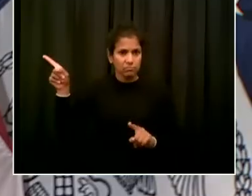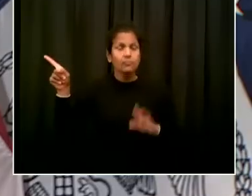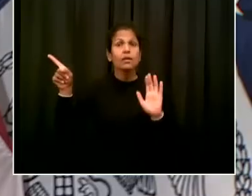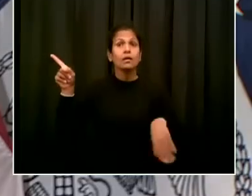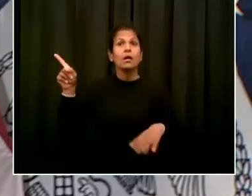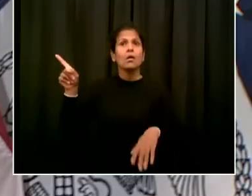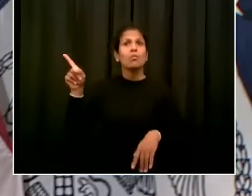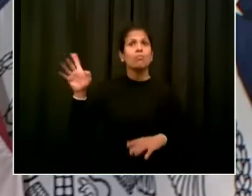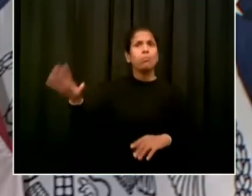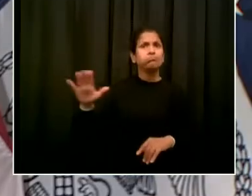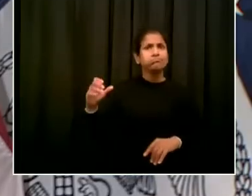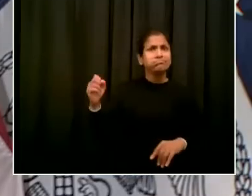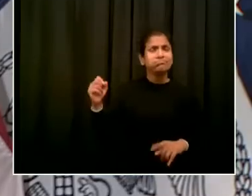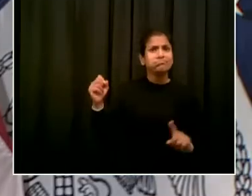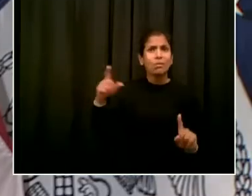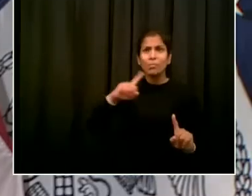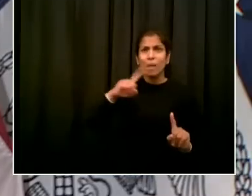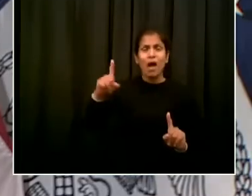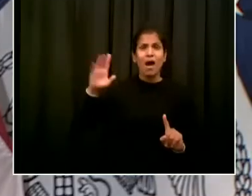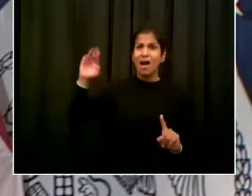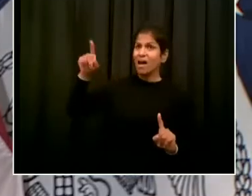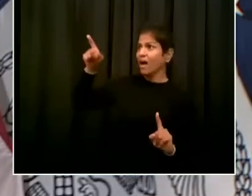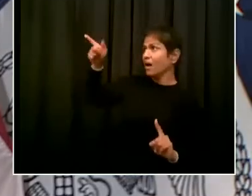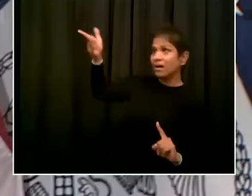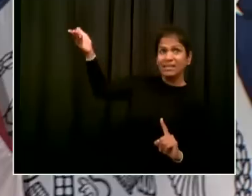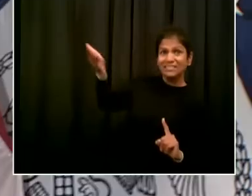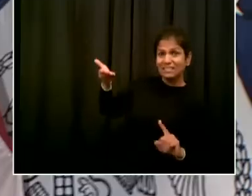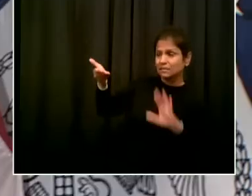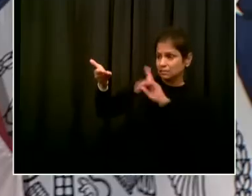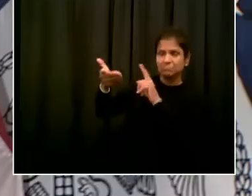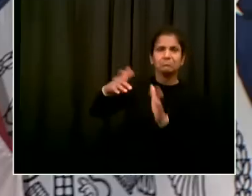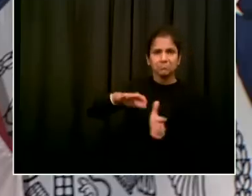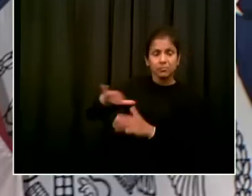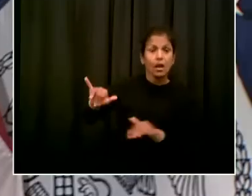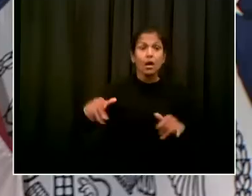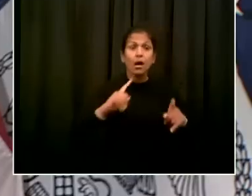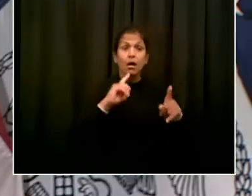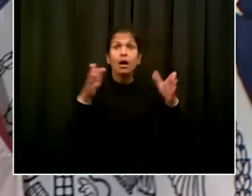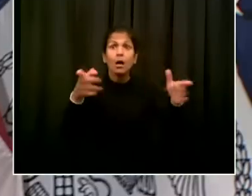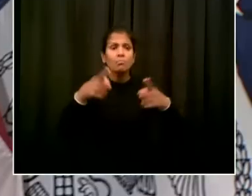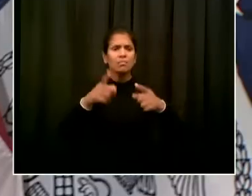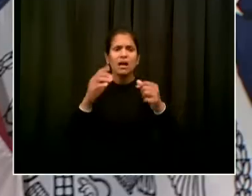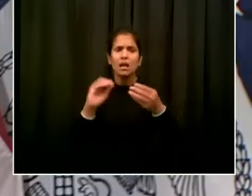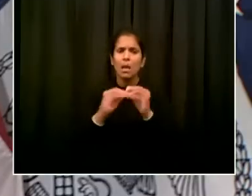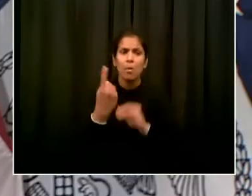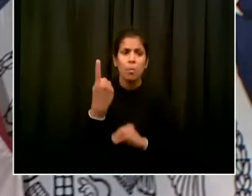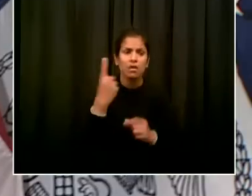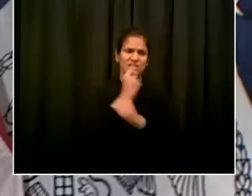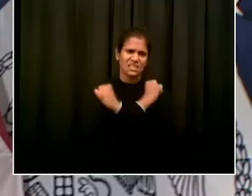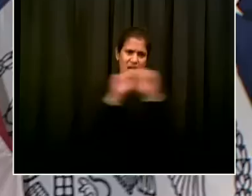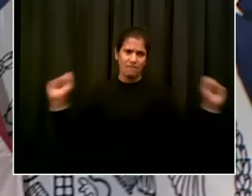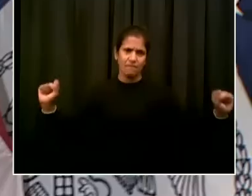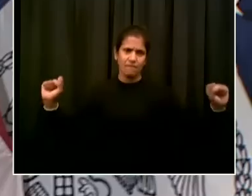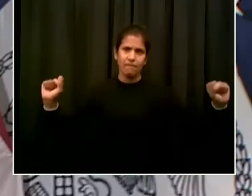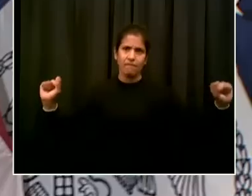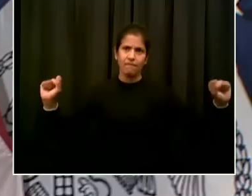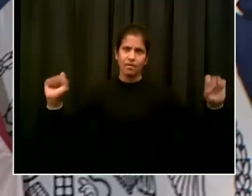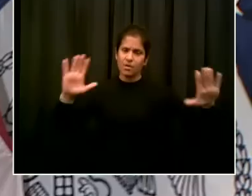INTEREST TO ADDRESS THIS PROBLEM AS QUICKKLY AAS POSSIBLE SO WE CAN TAKE THESE RESTRICTIONS OFF AND GET LIFE